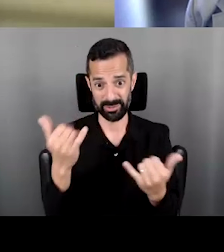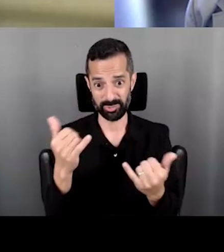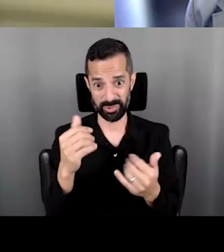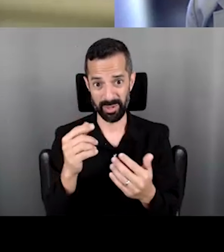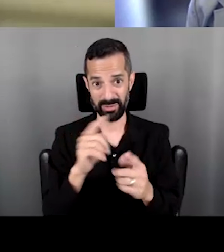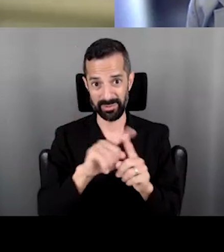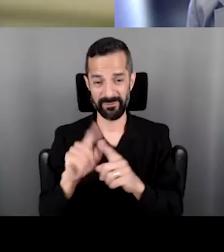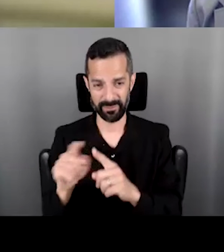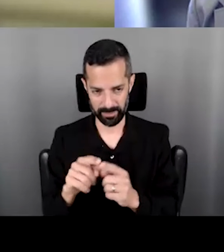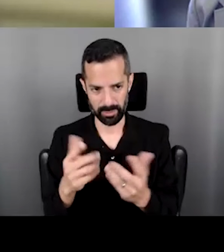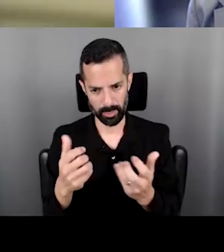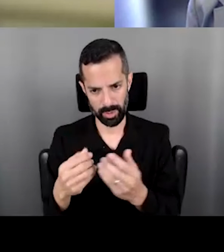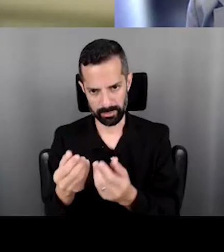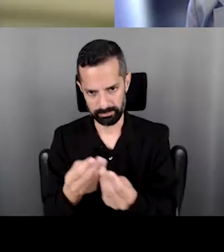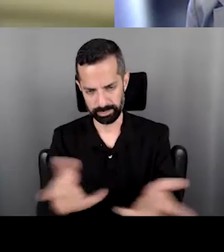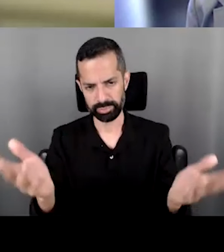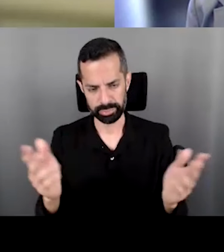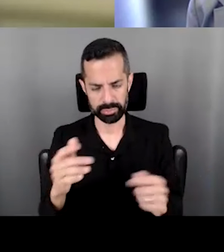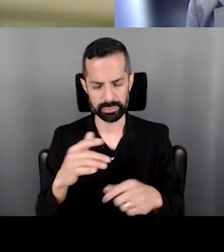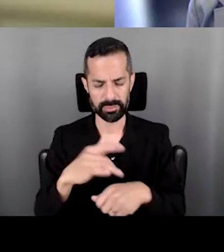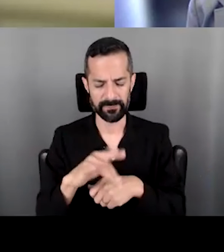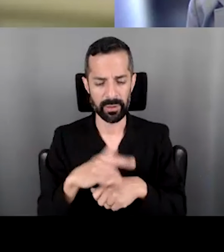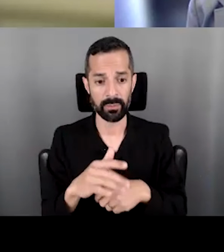I said before, just to reiterate that oftentimes